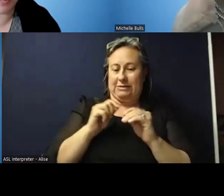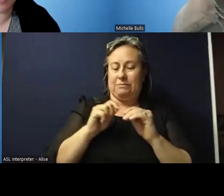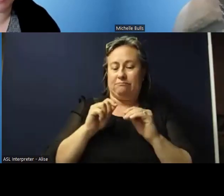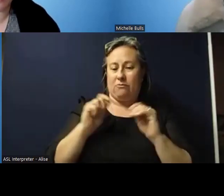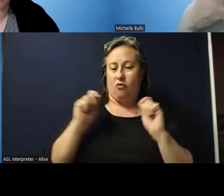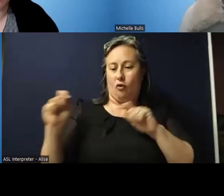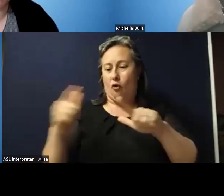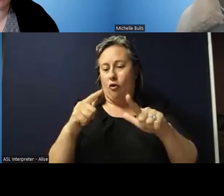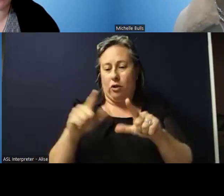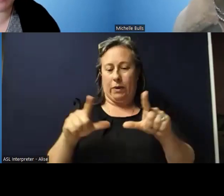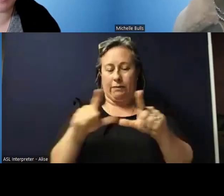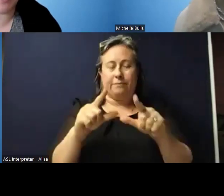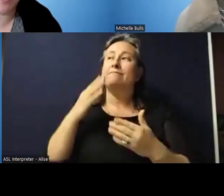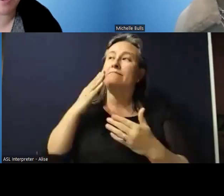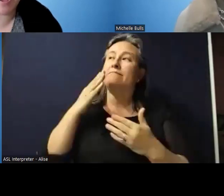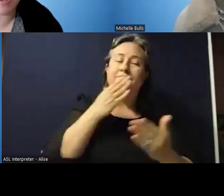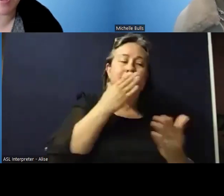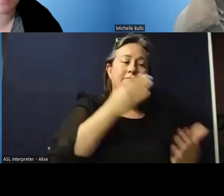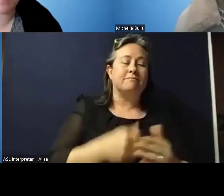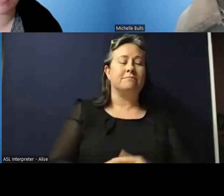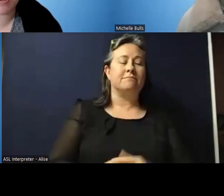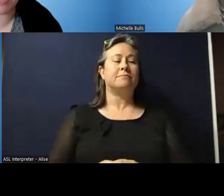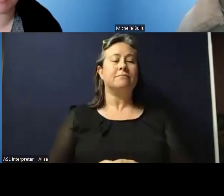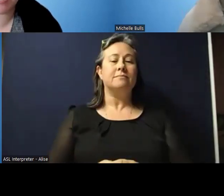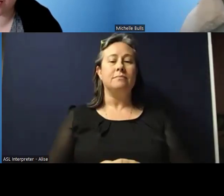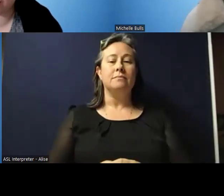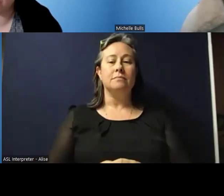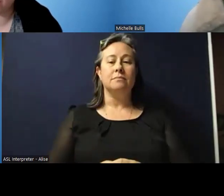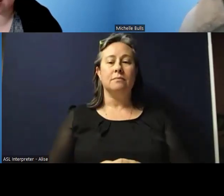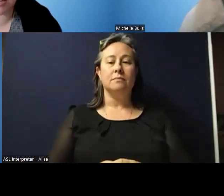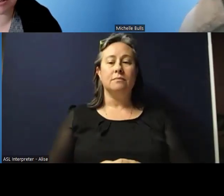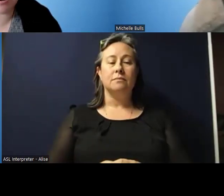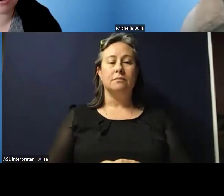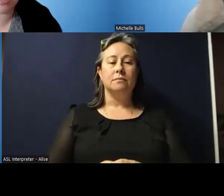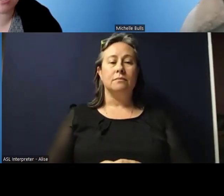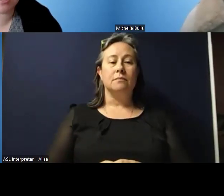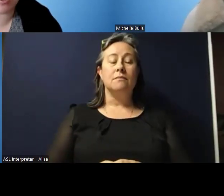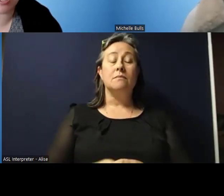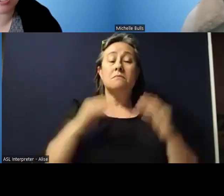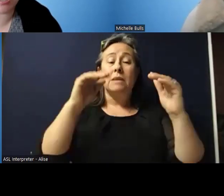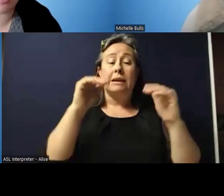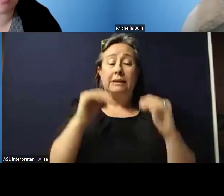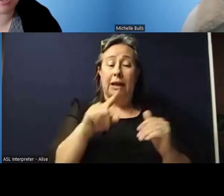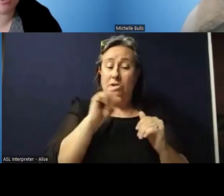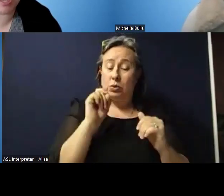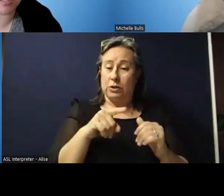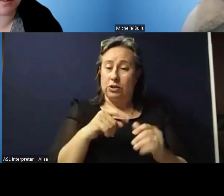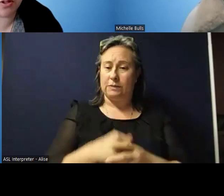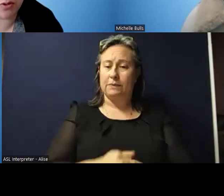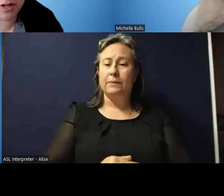Kasima Garst: Thank you, Kristin and Michelle. Okay, so let's see. Our next question ... I'm going to look at some of the ones